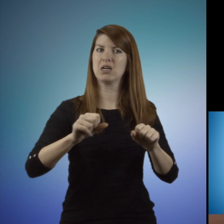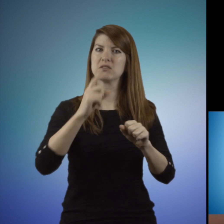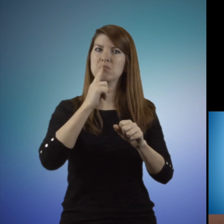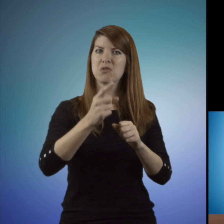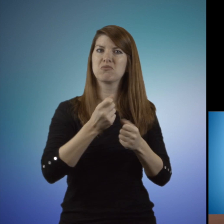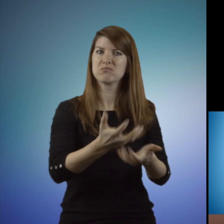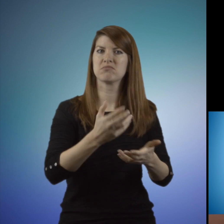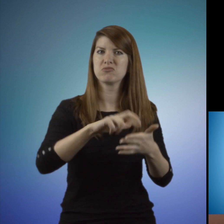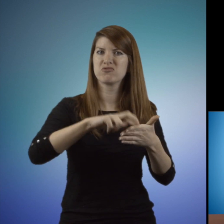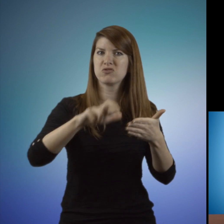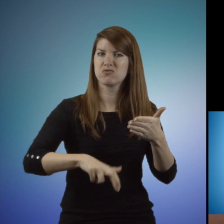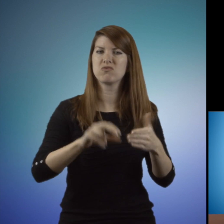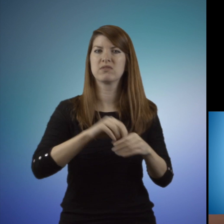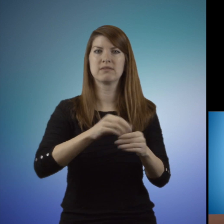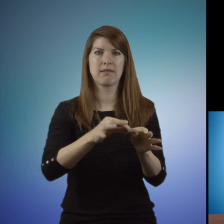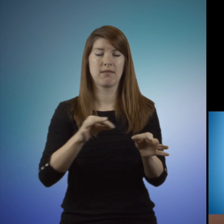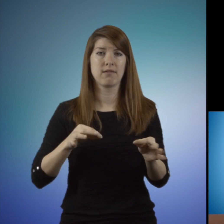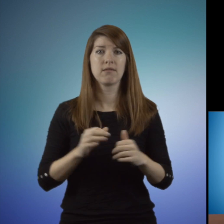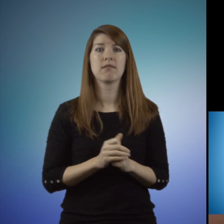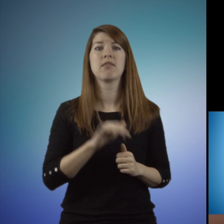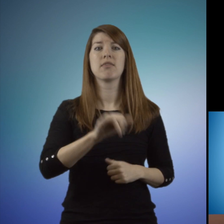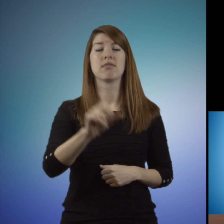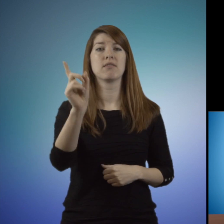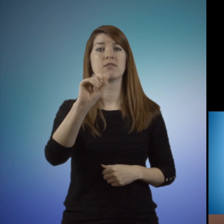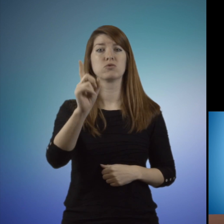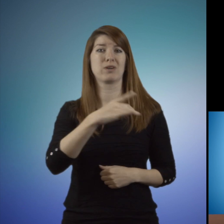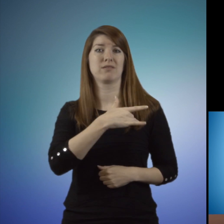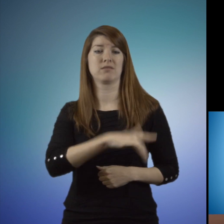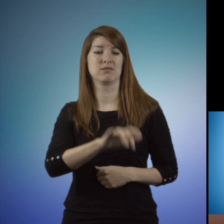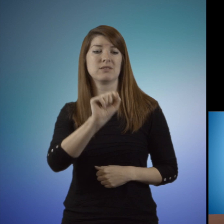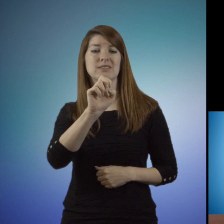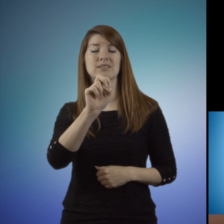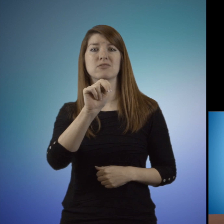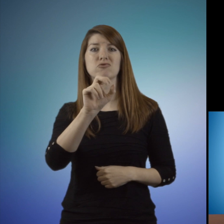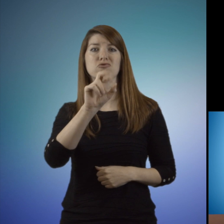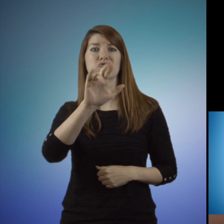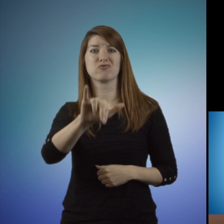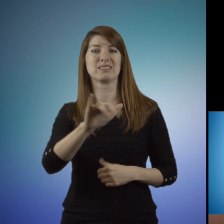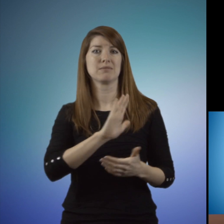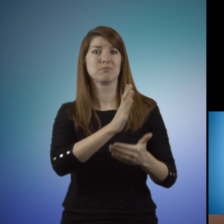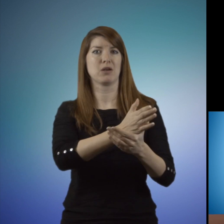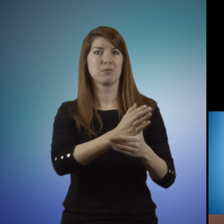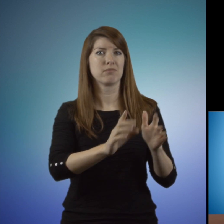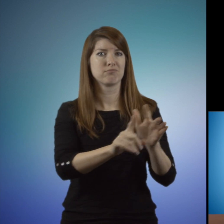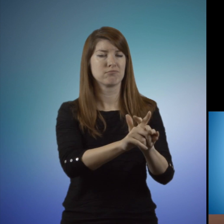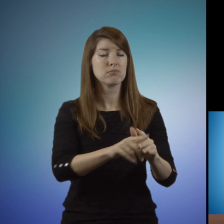And this is where sensory impairments come in. Obviously, when our babies are born, and the hearing loss is diagnosed,